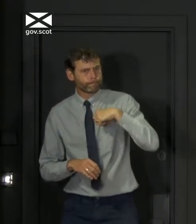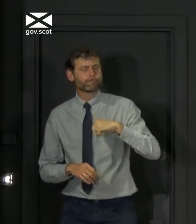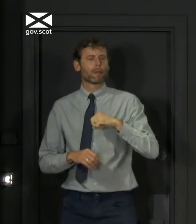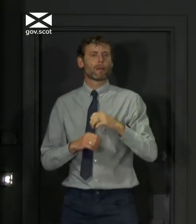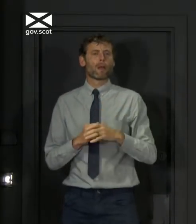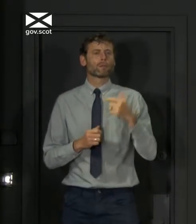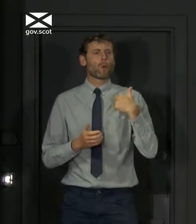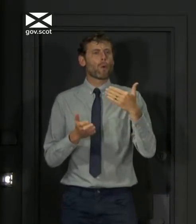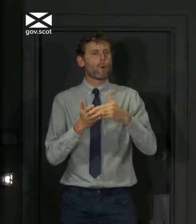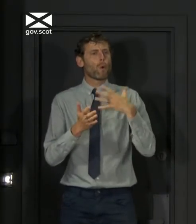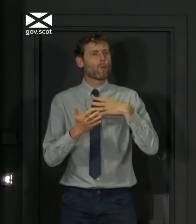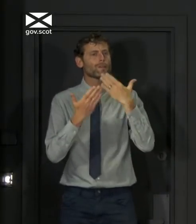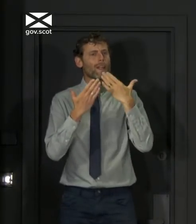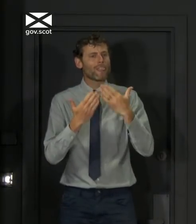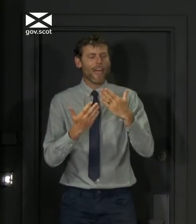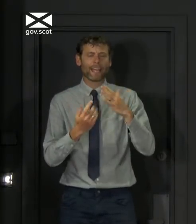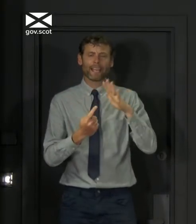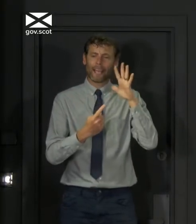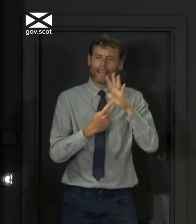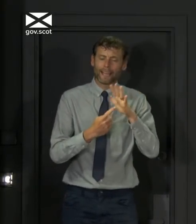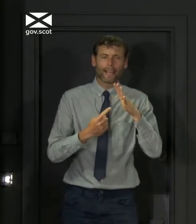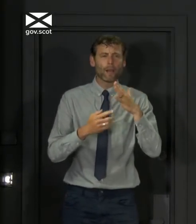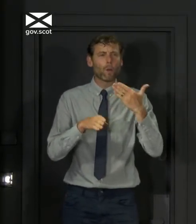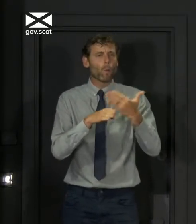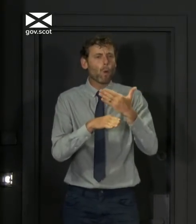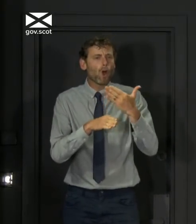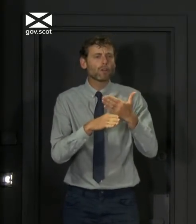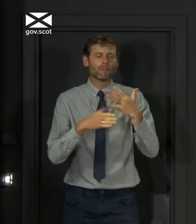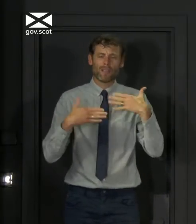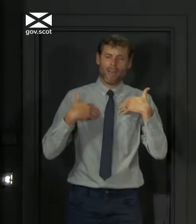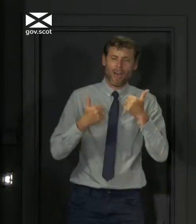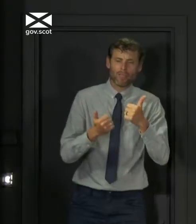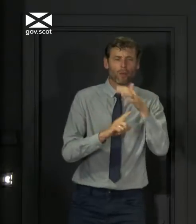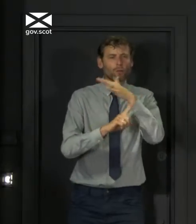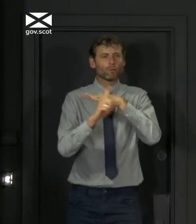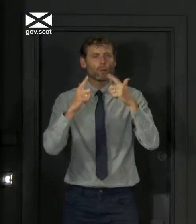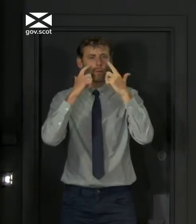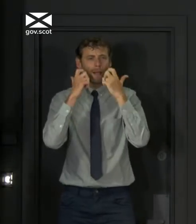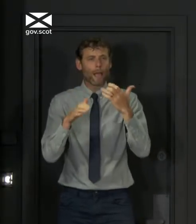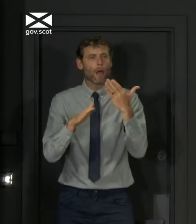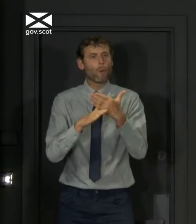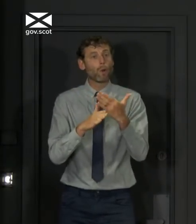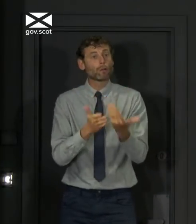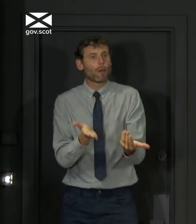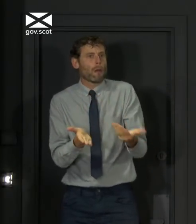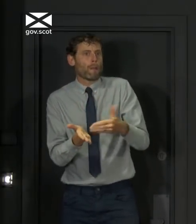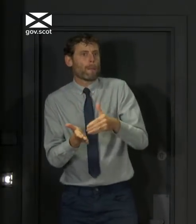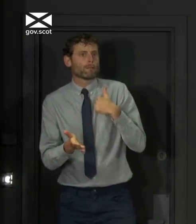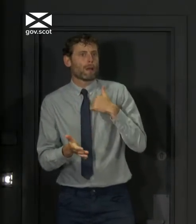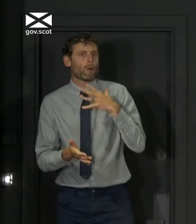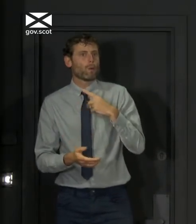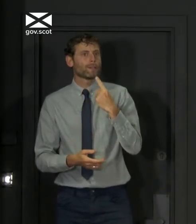to all key workers across the country. I'm going to make a special mention today, given